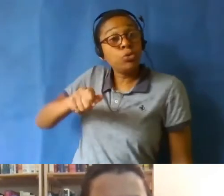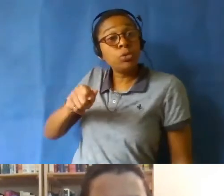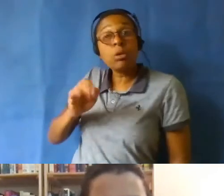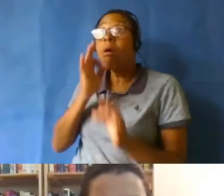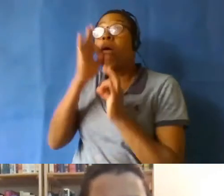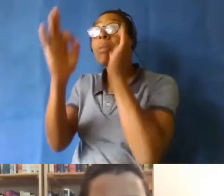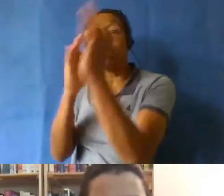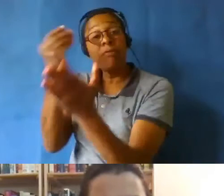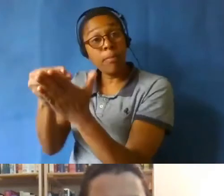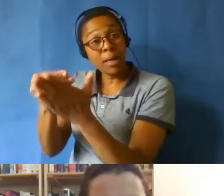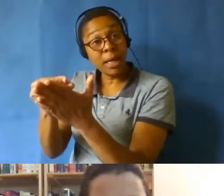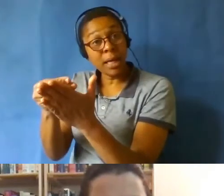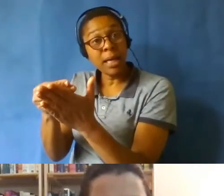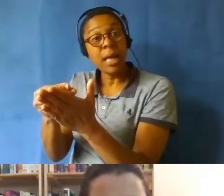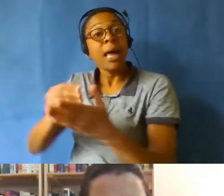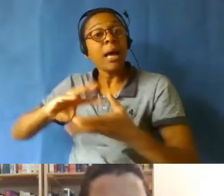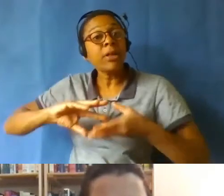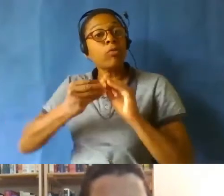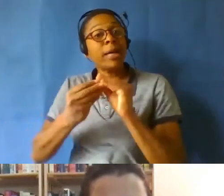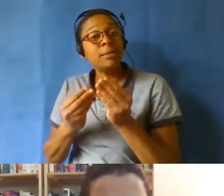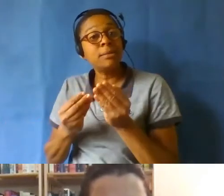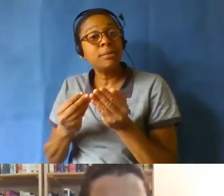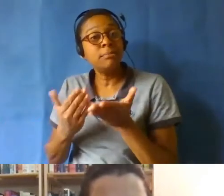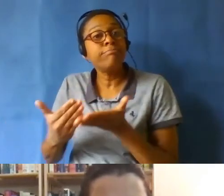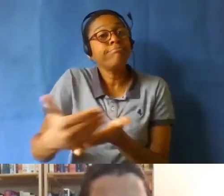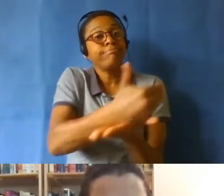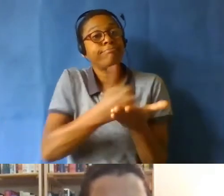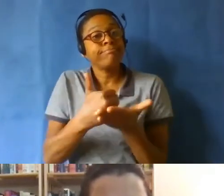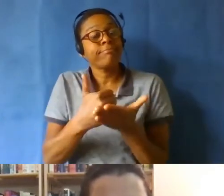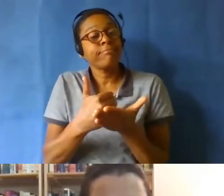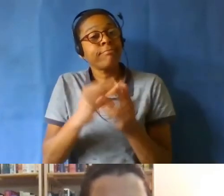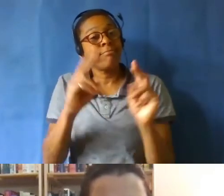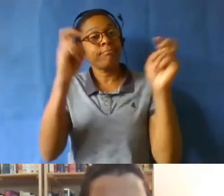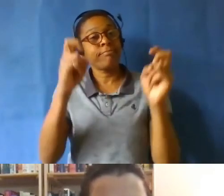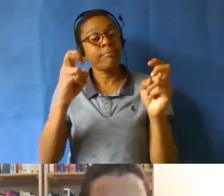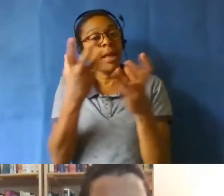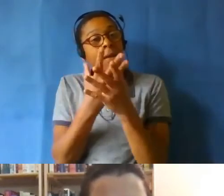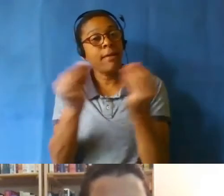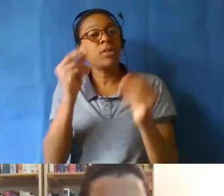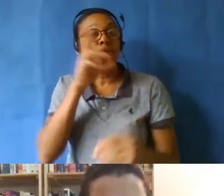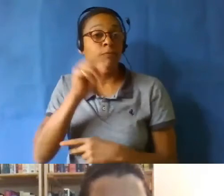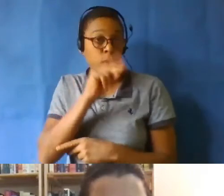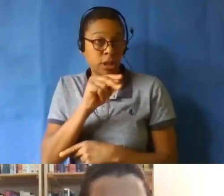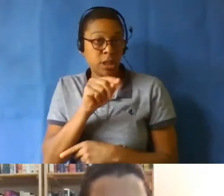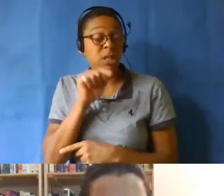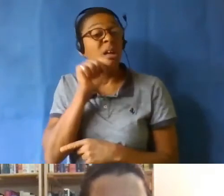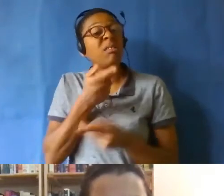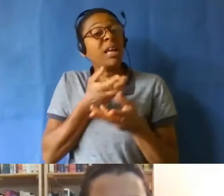anthology called invisible voices where they asked other students of color and I was the only staff member who got involved in the